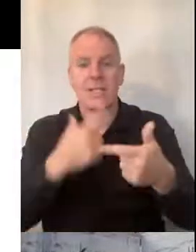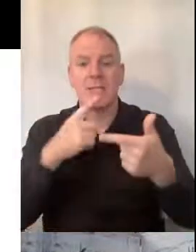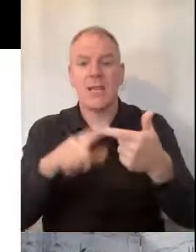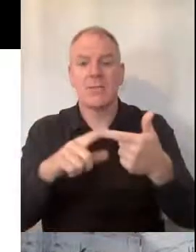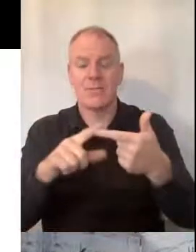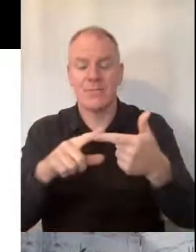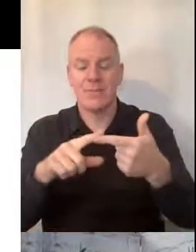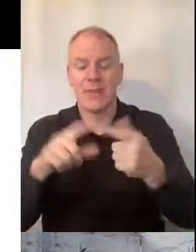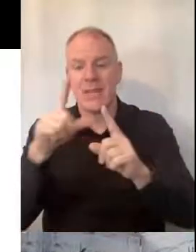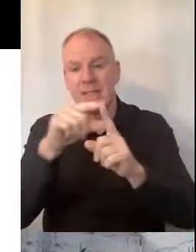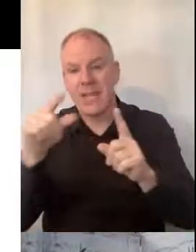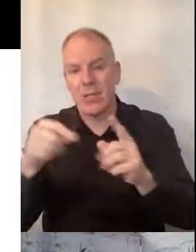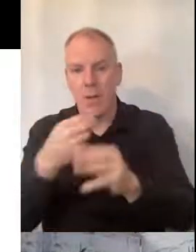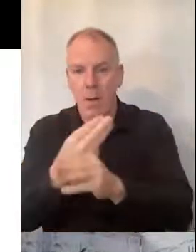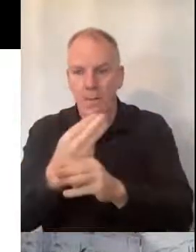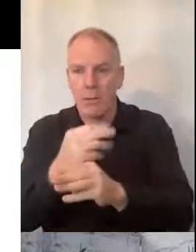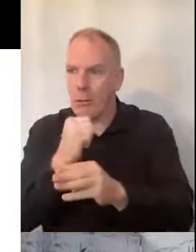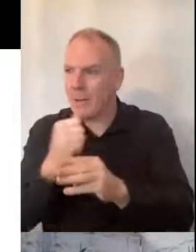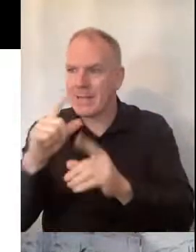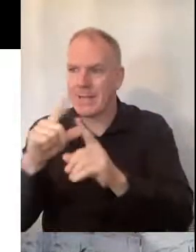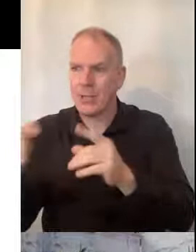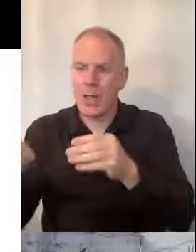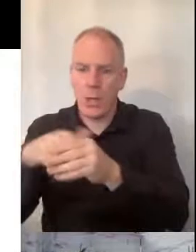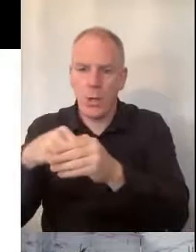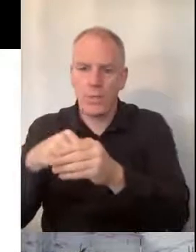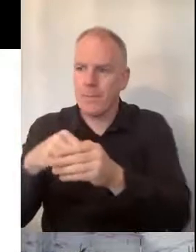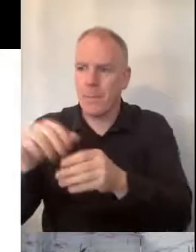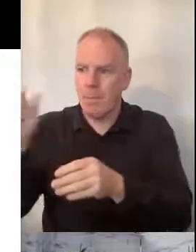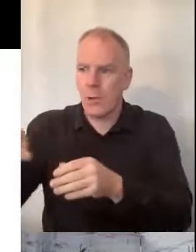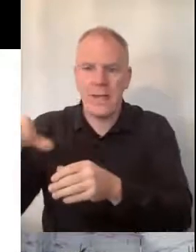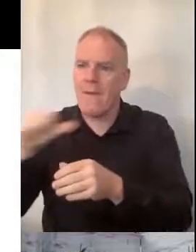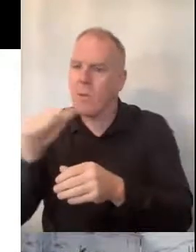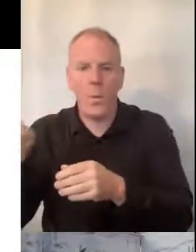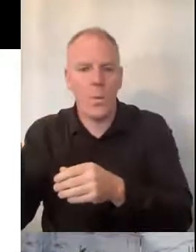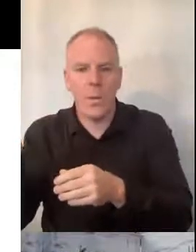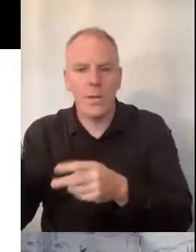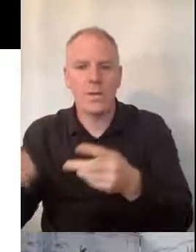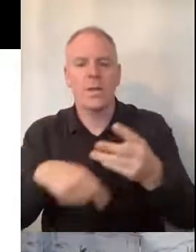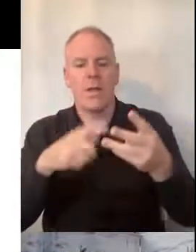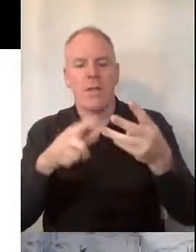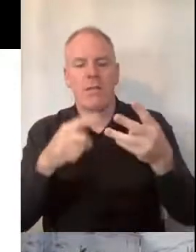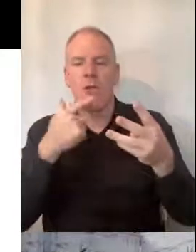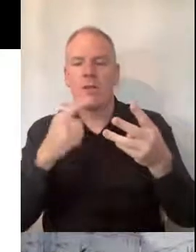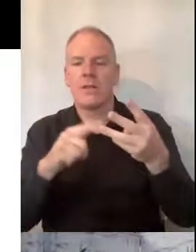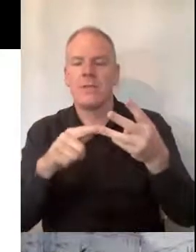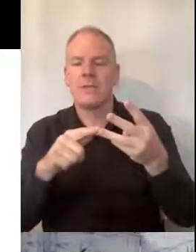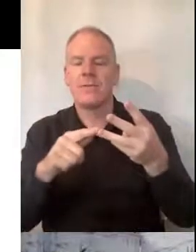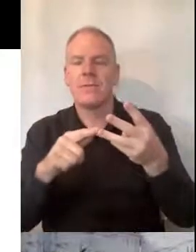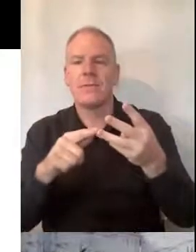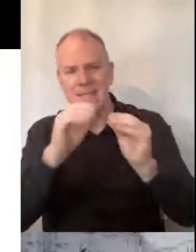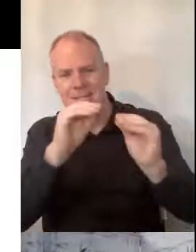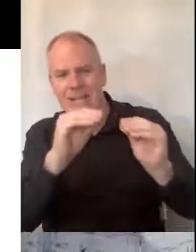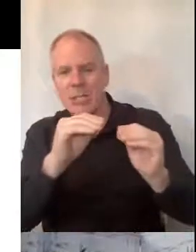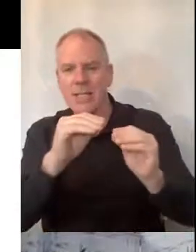poverty and digital inclusion. And third challenge is training. Academic teaching staff on inclusion and equity topics,